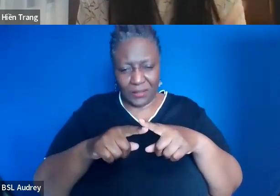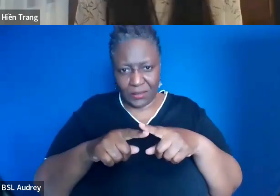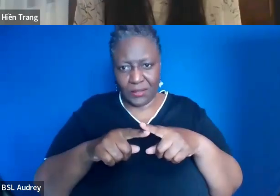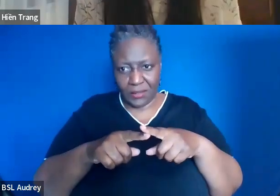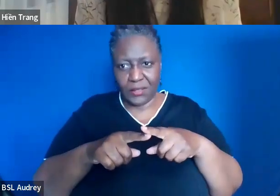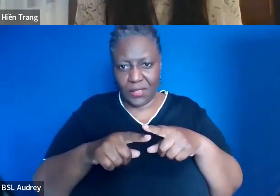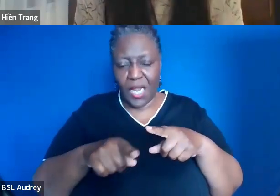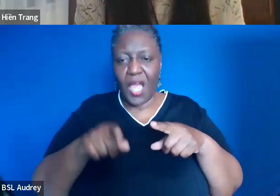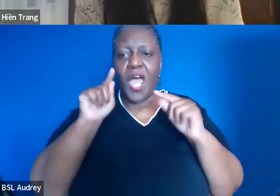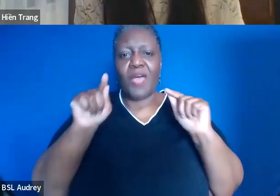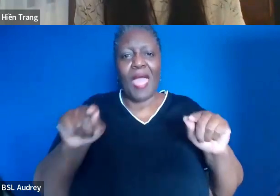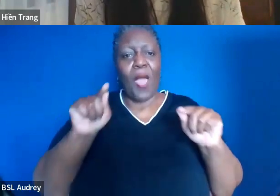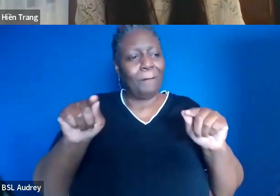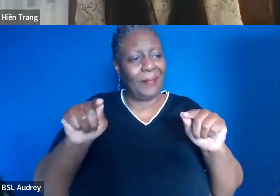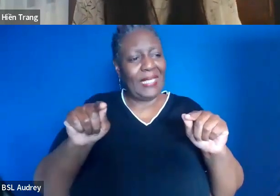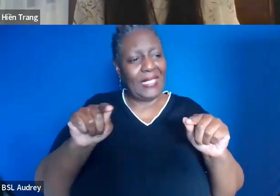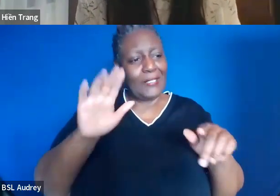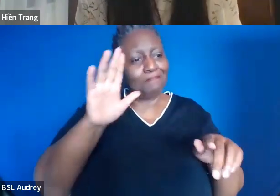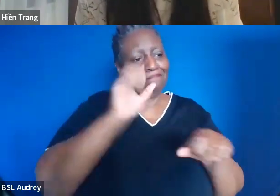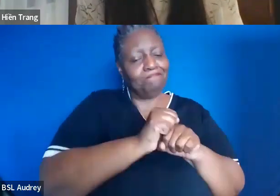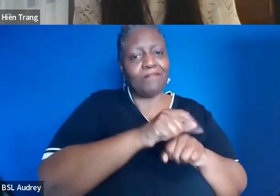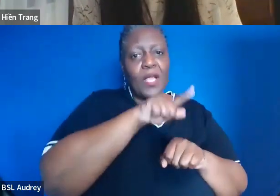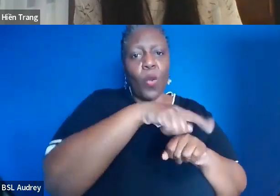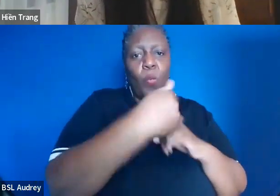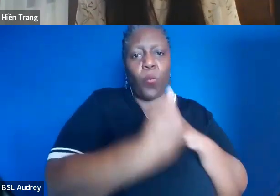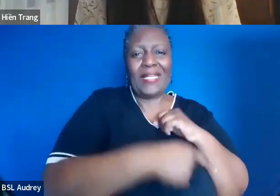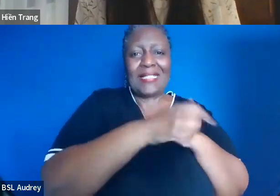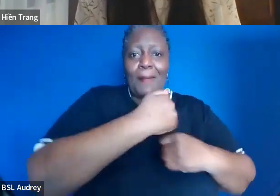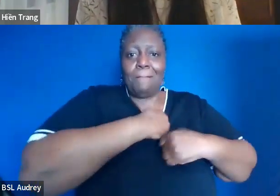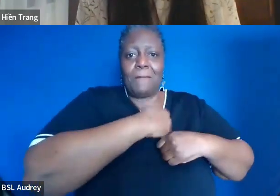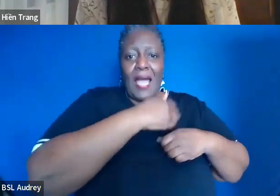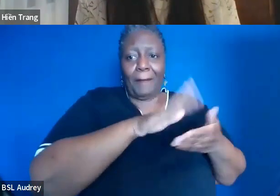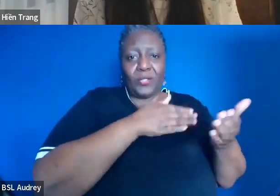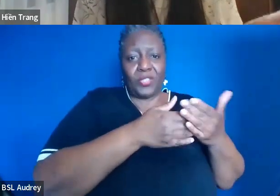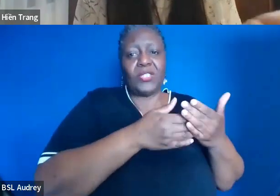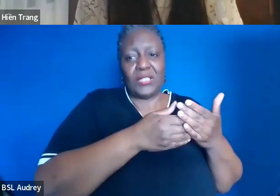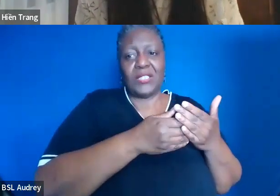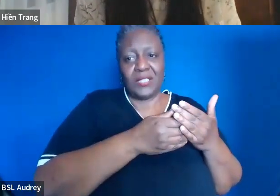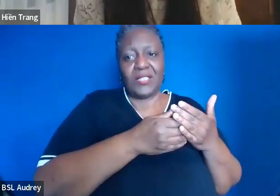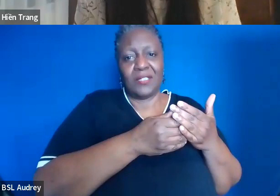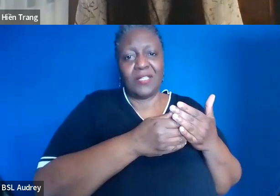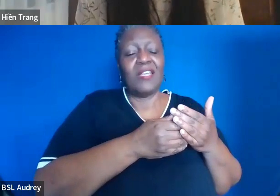weakness in my poems uh there are things yeah that cannot be translated or cannot work in